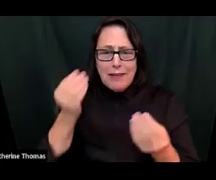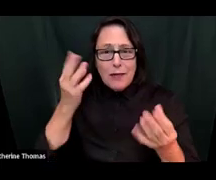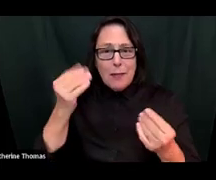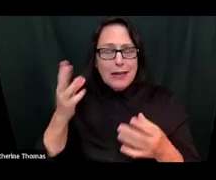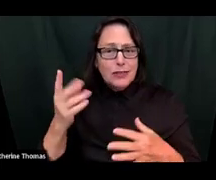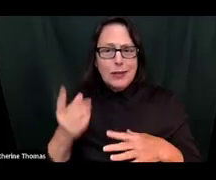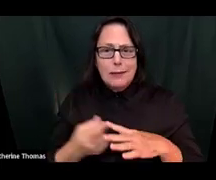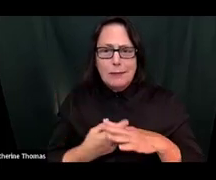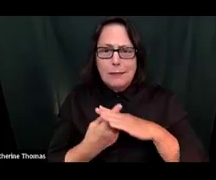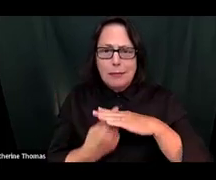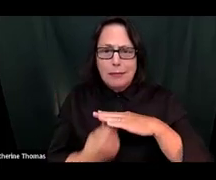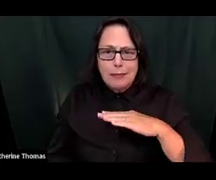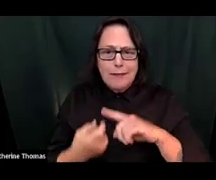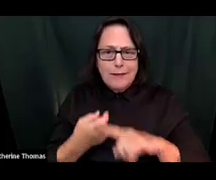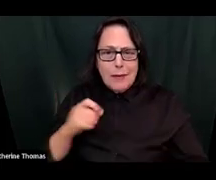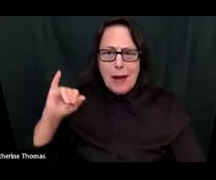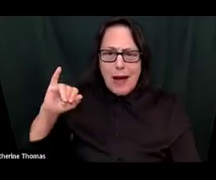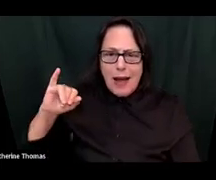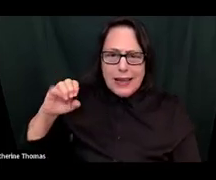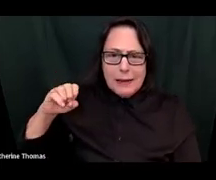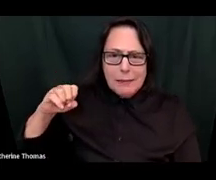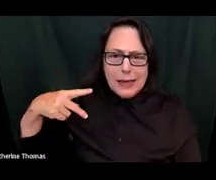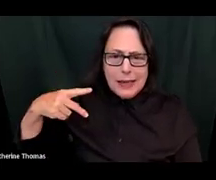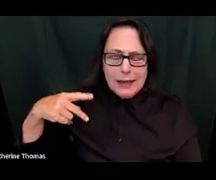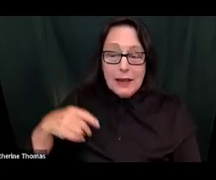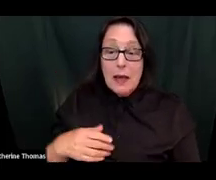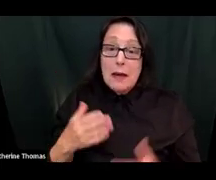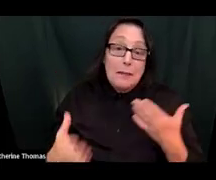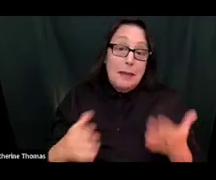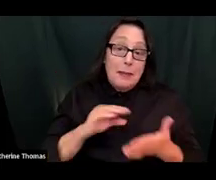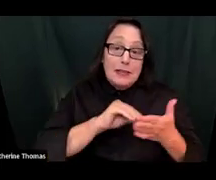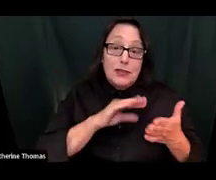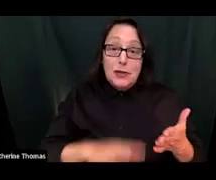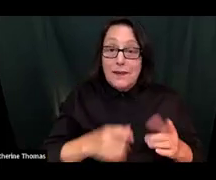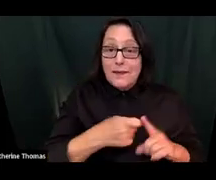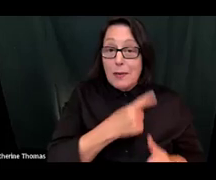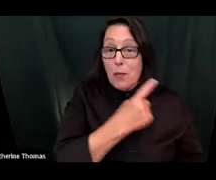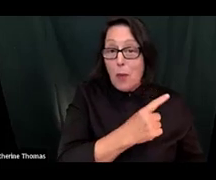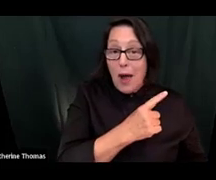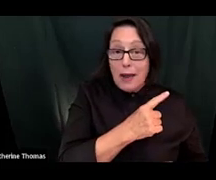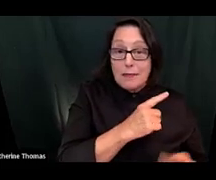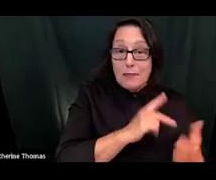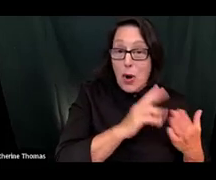is just kind of dropped off a student's IEP. So maybe as they are moving from one program to